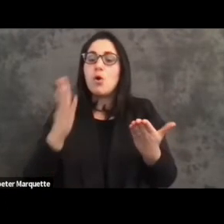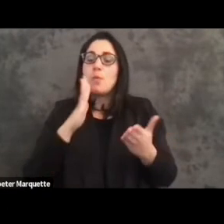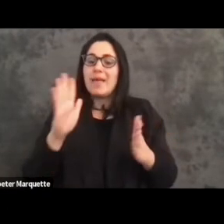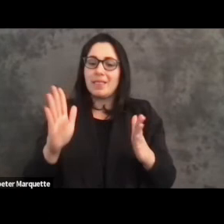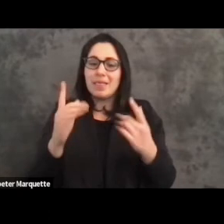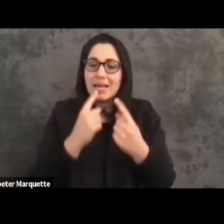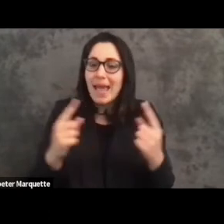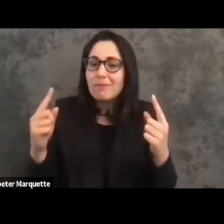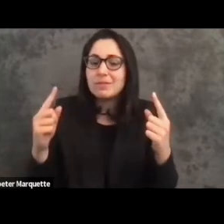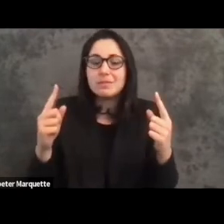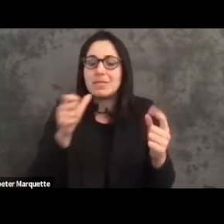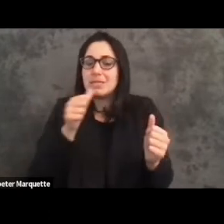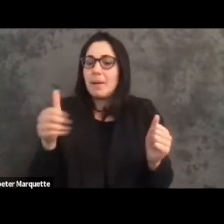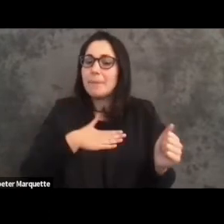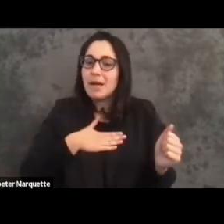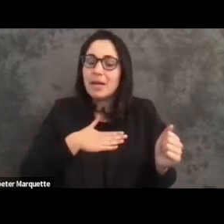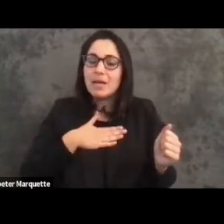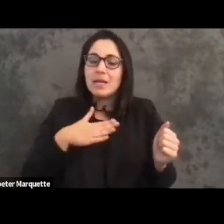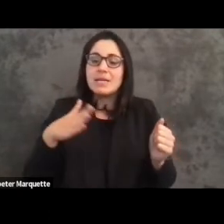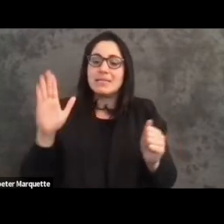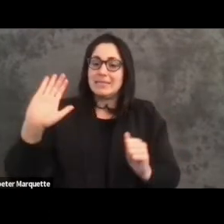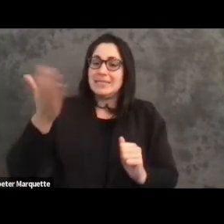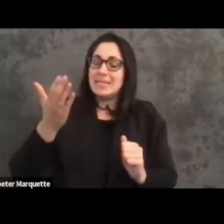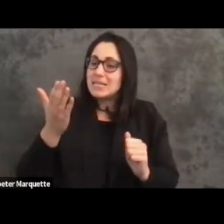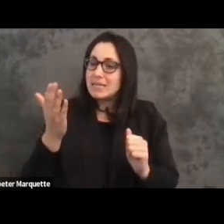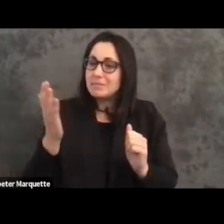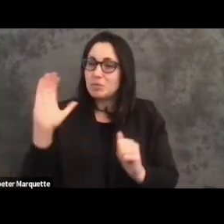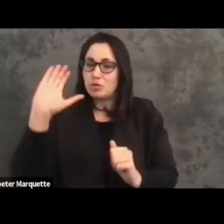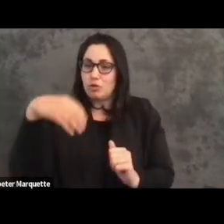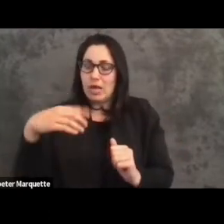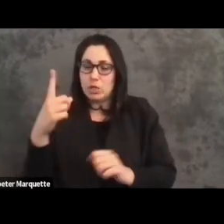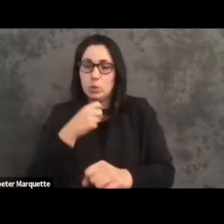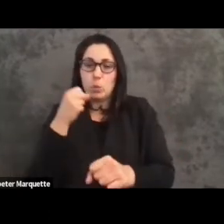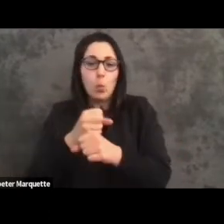resilience. I am still here too, with small announcements